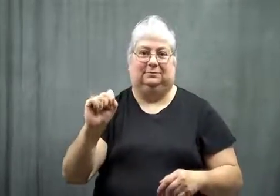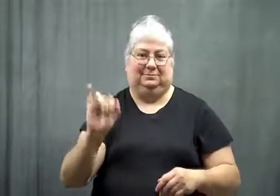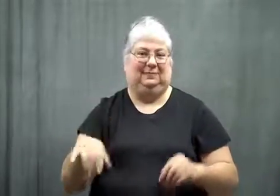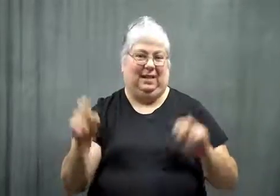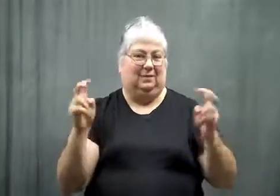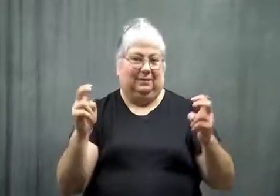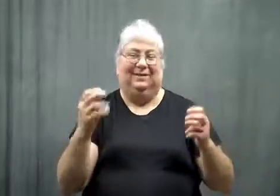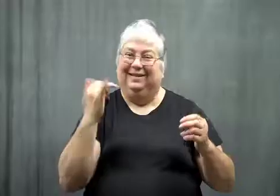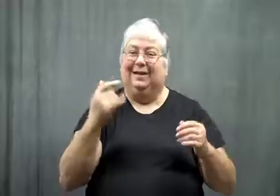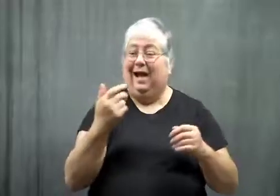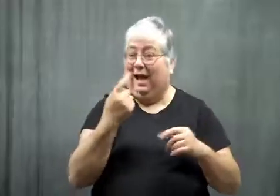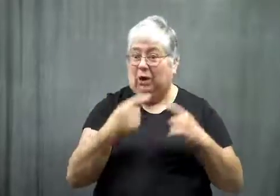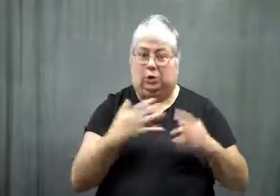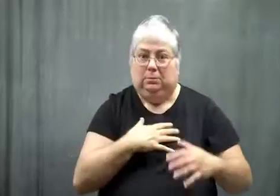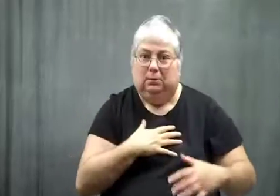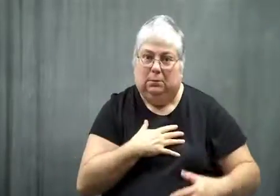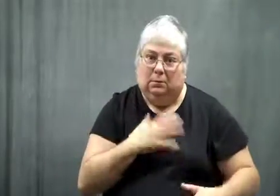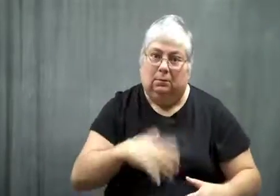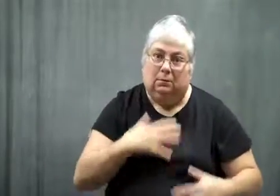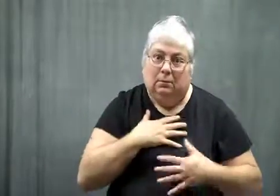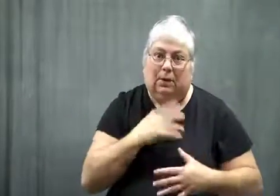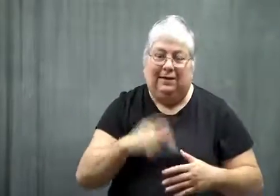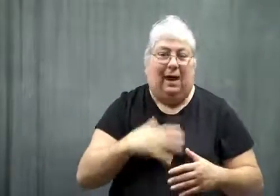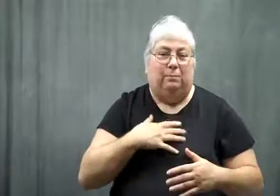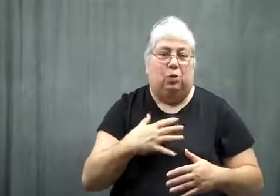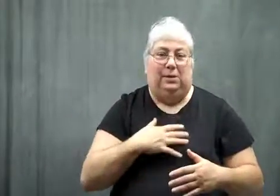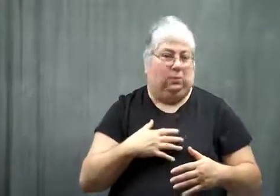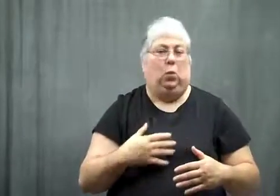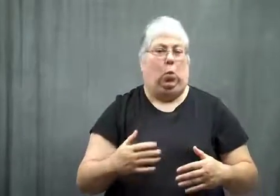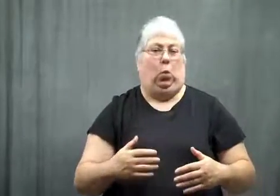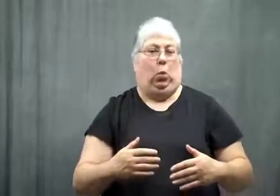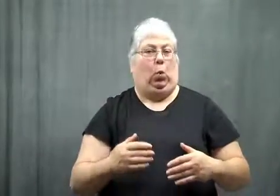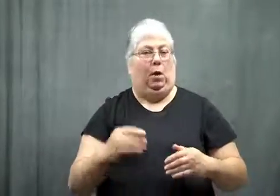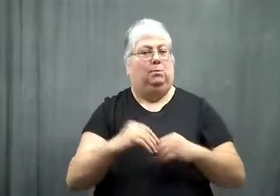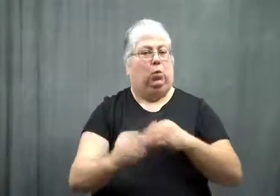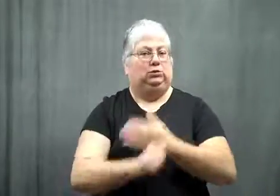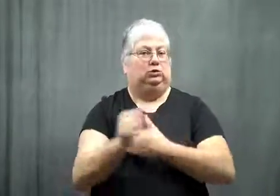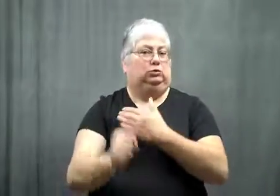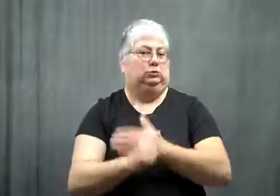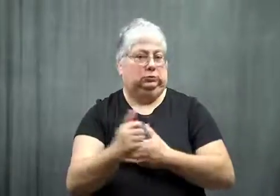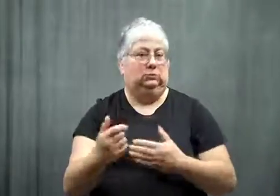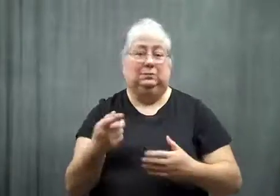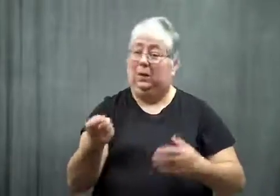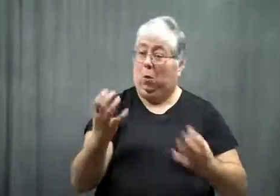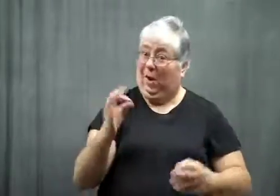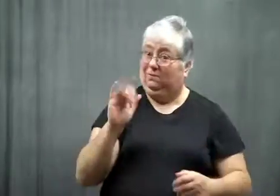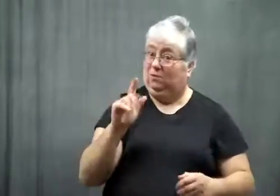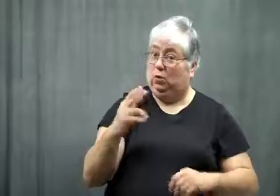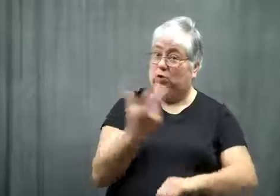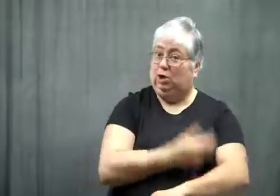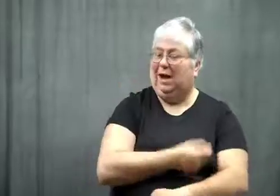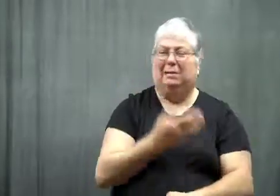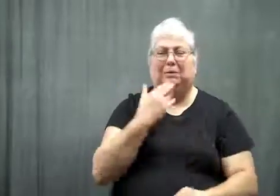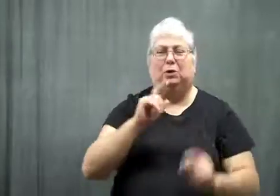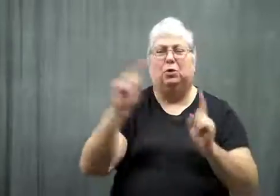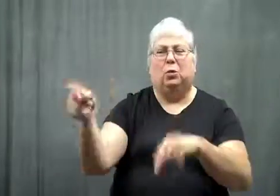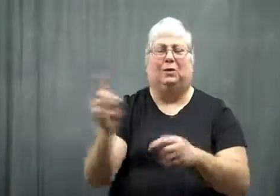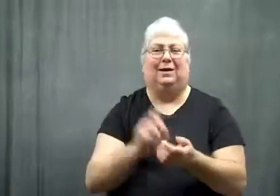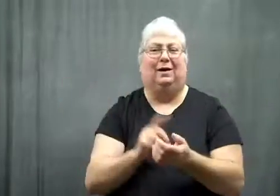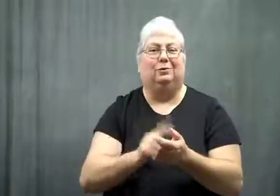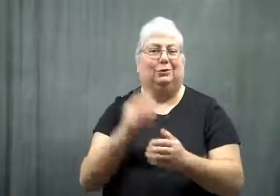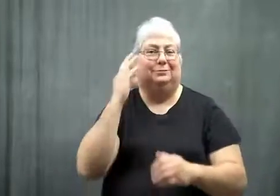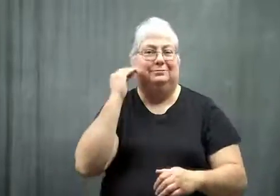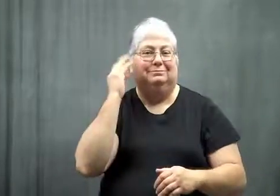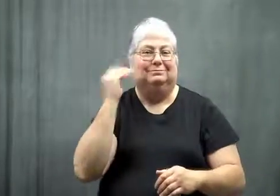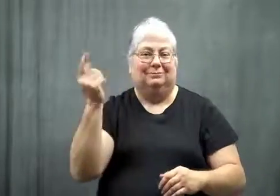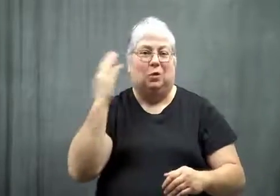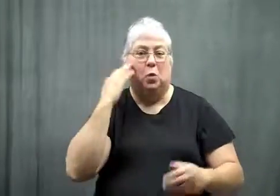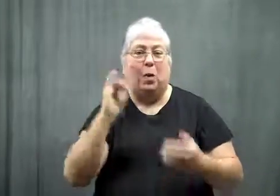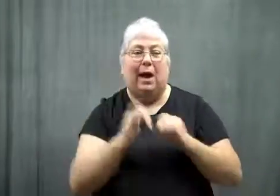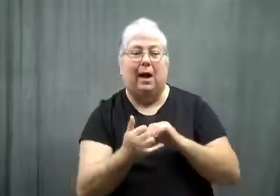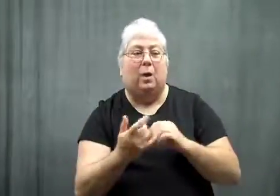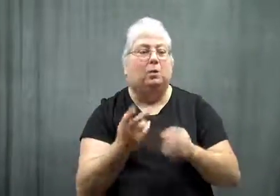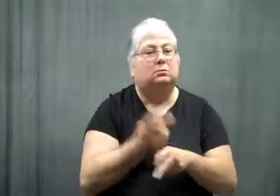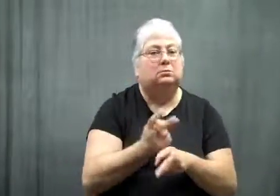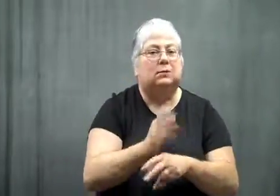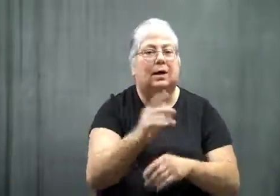It is much more dangerous when an allergic person can't breathe.